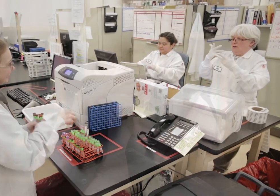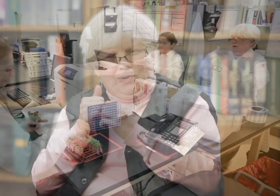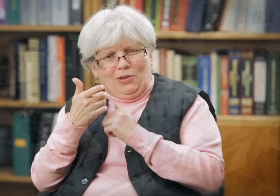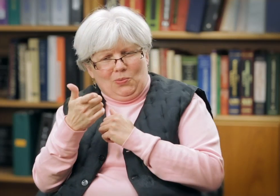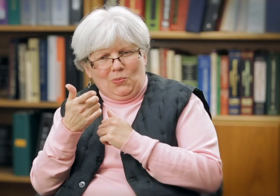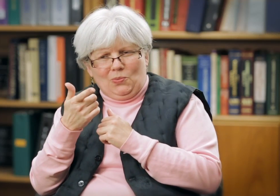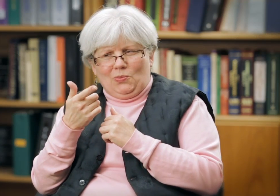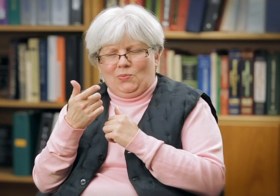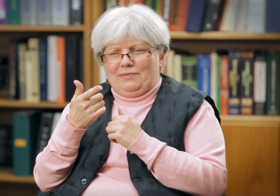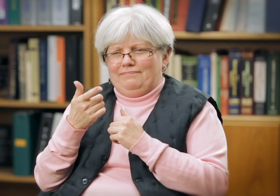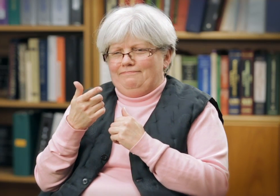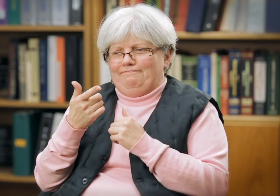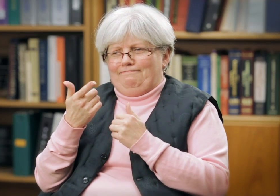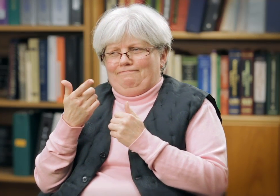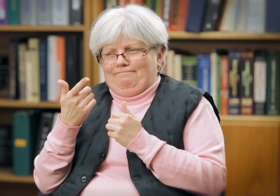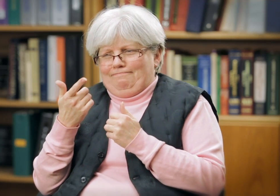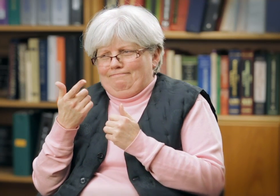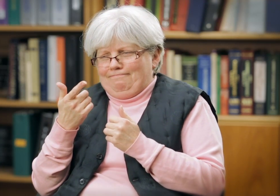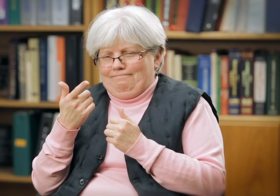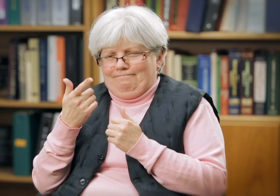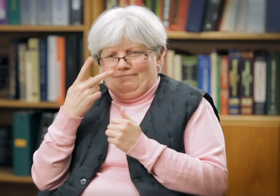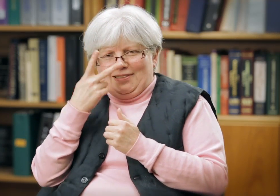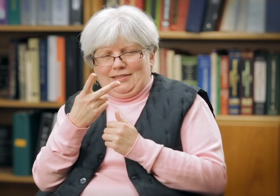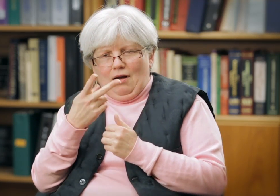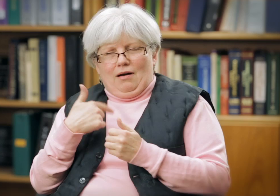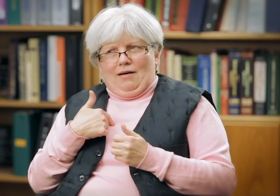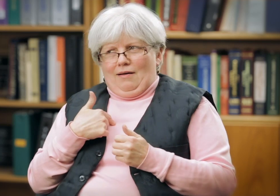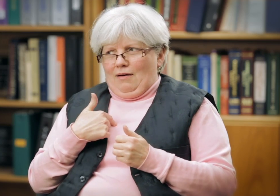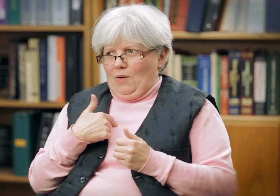You want to learn to sign and be able to communicate with me?" And they said, "Yes."